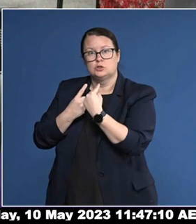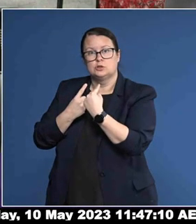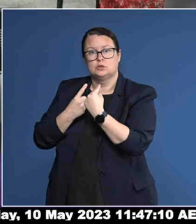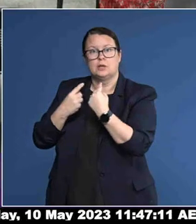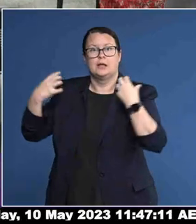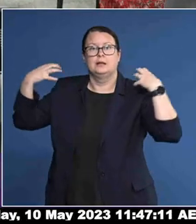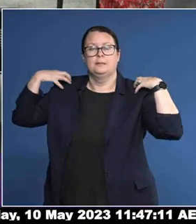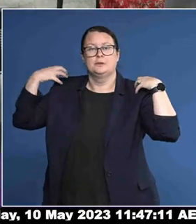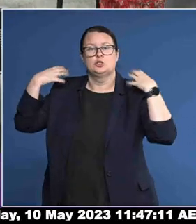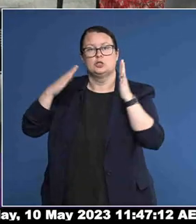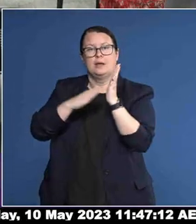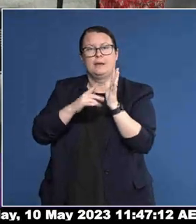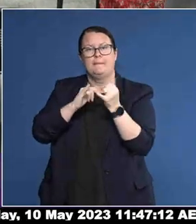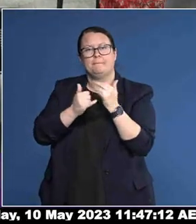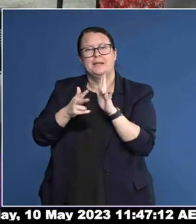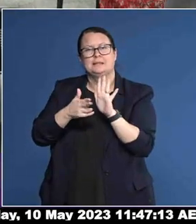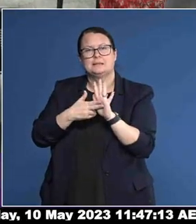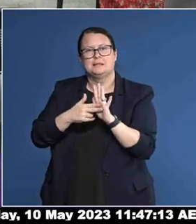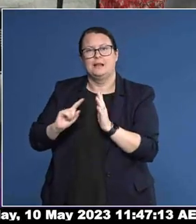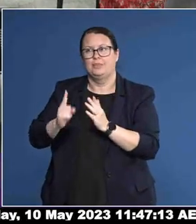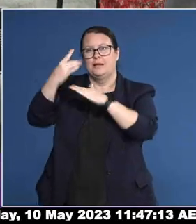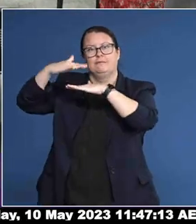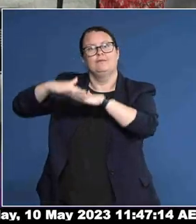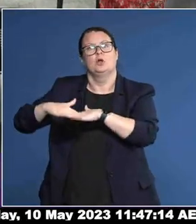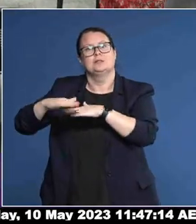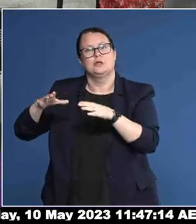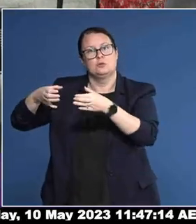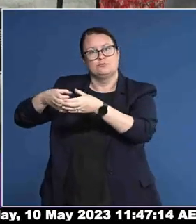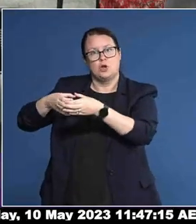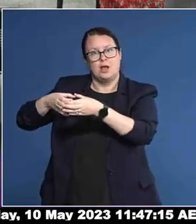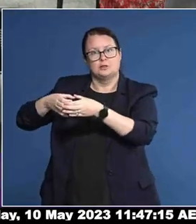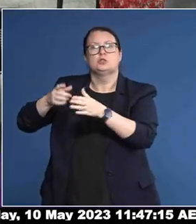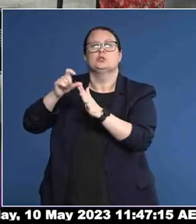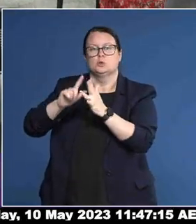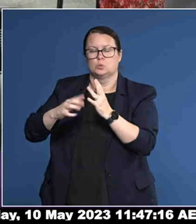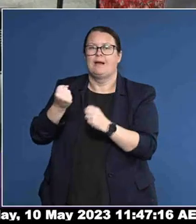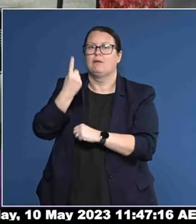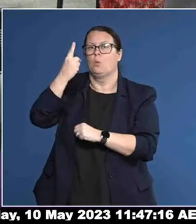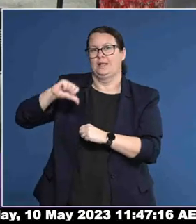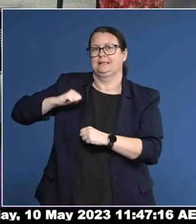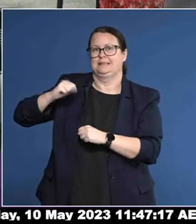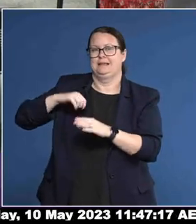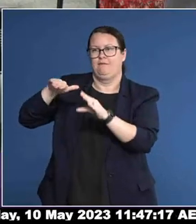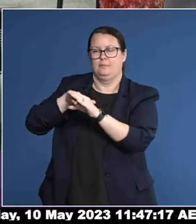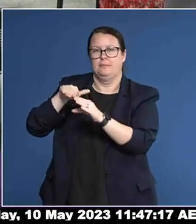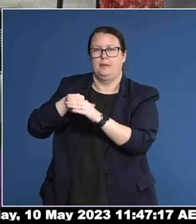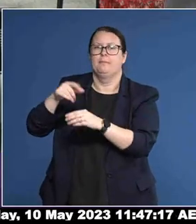that the Indigenous - the First Nations branch do have one staff member who has disclosed having a disability in that division.